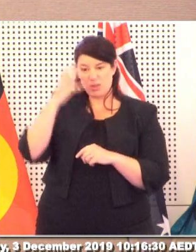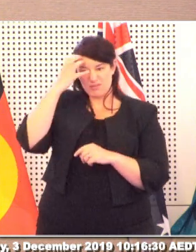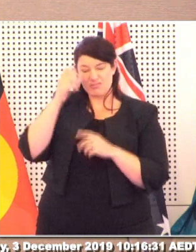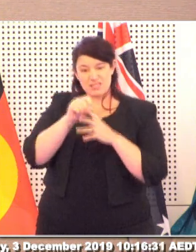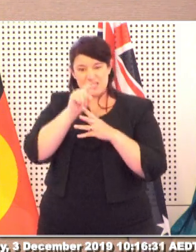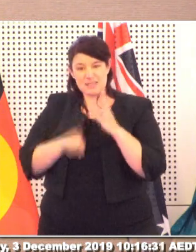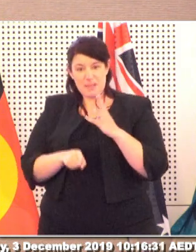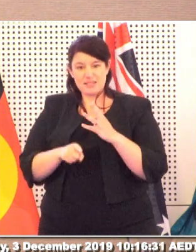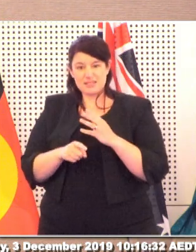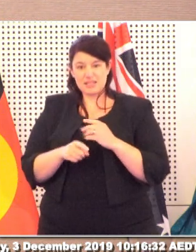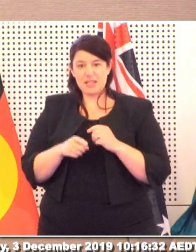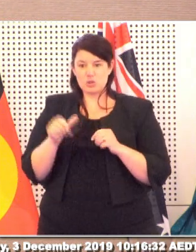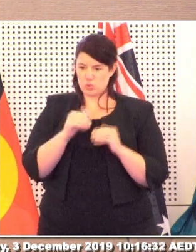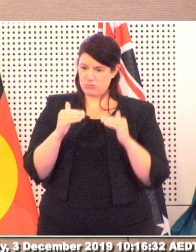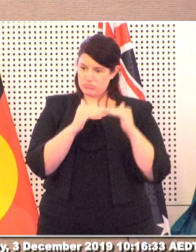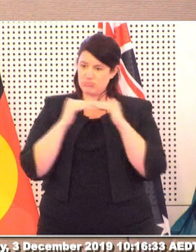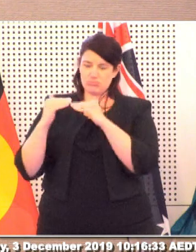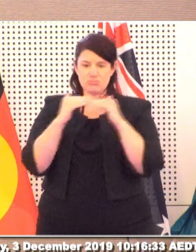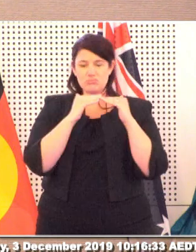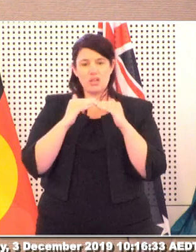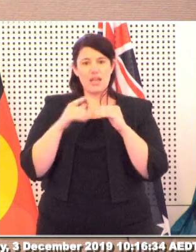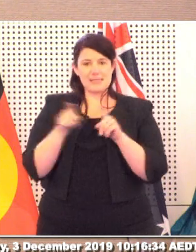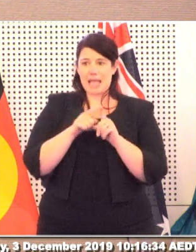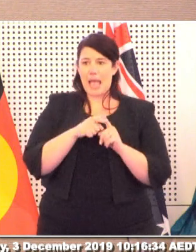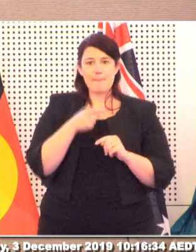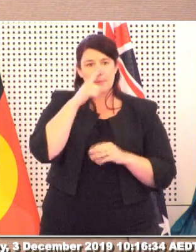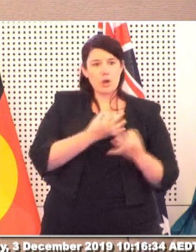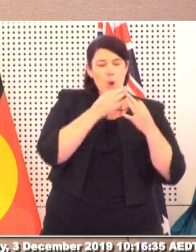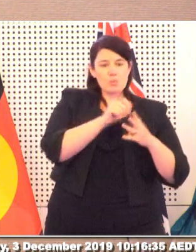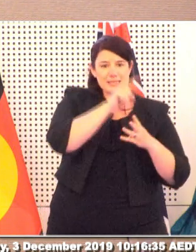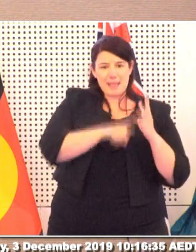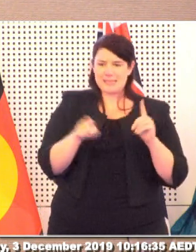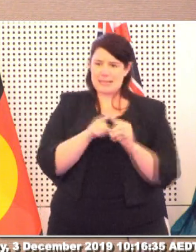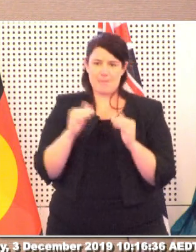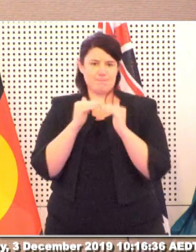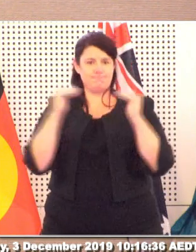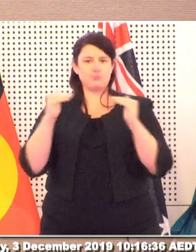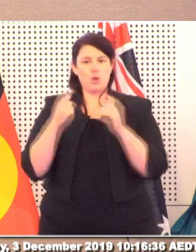standard of living and should have the same opportunities as other members of the